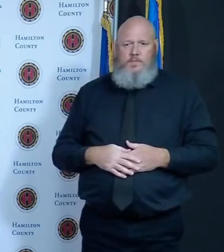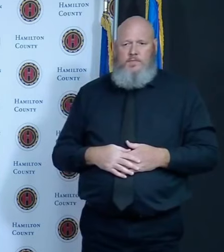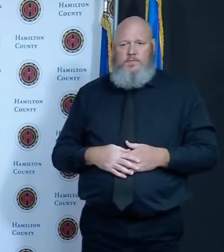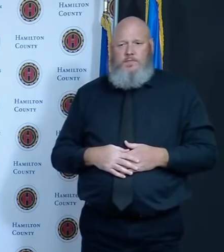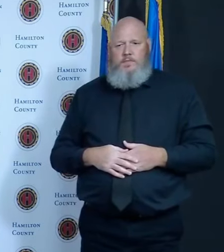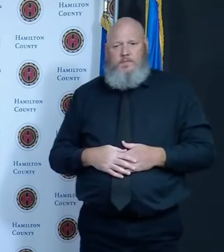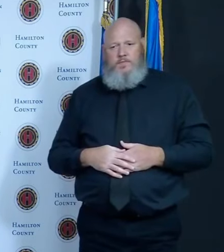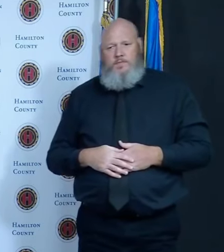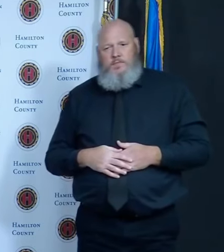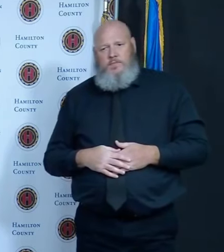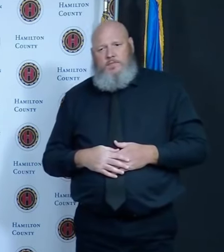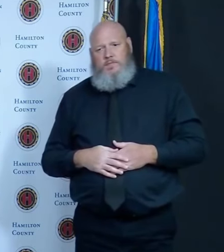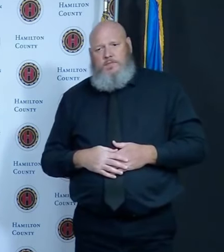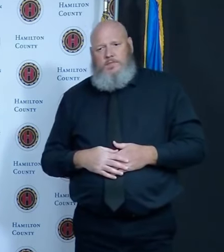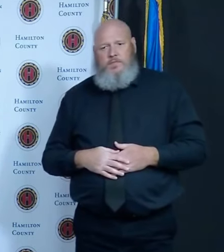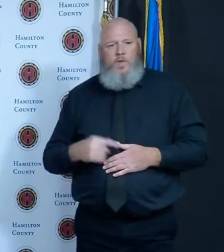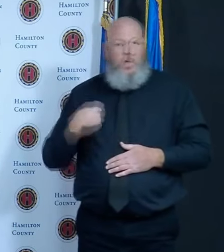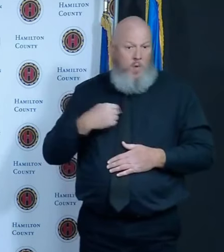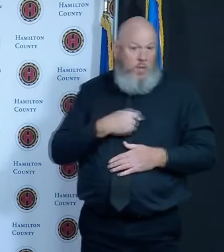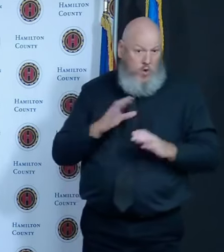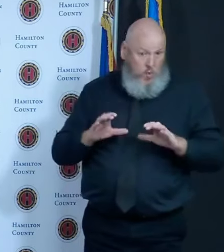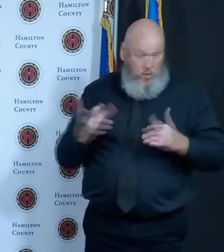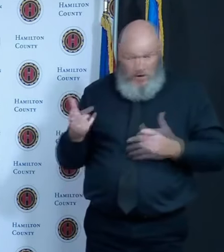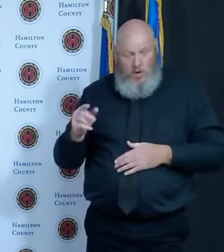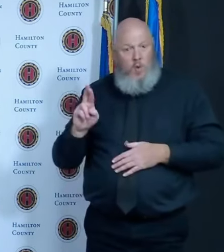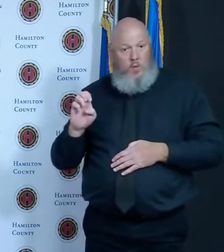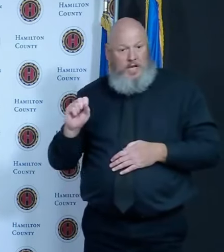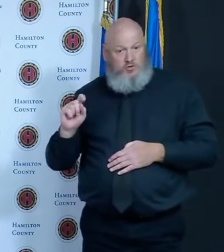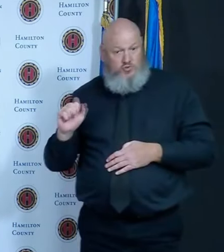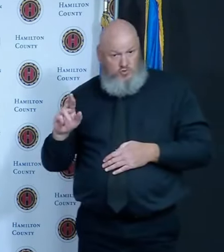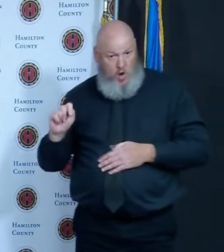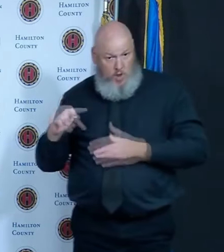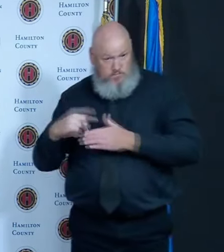at the Cincinnati Chamber so I had referenced earlier that we as a